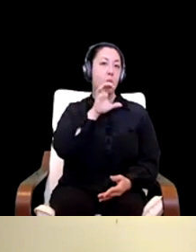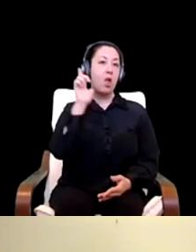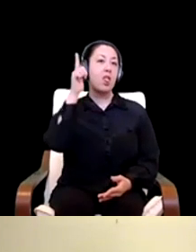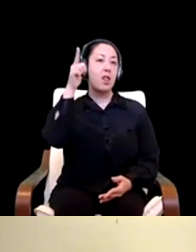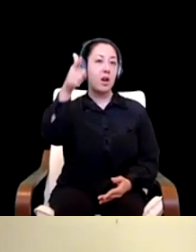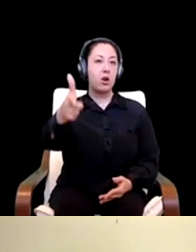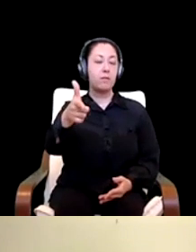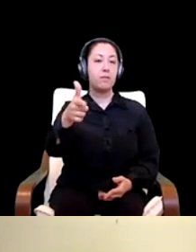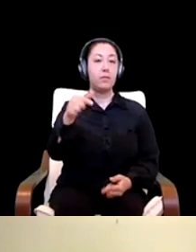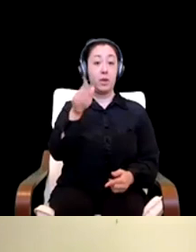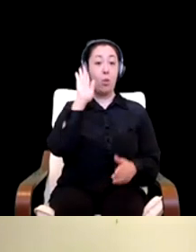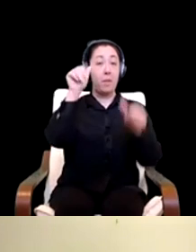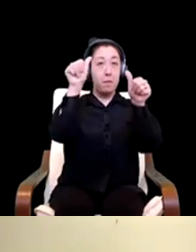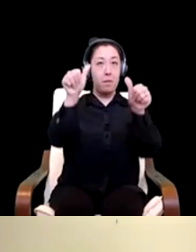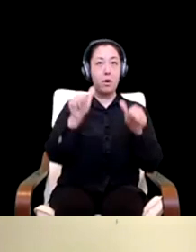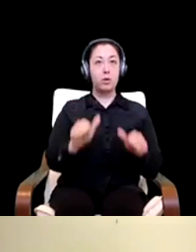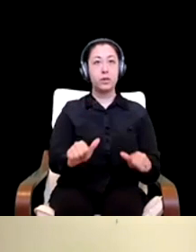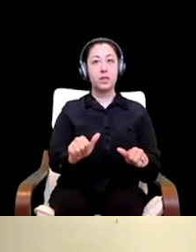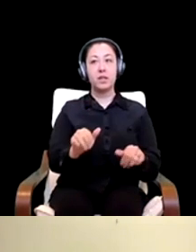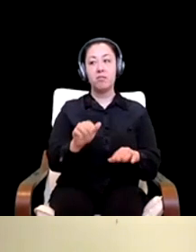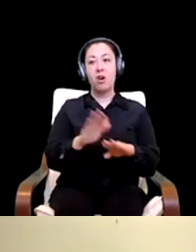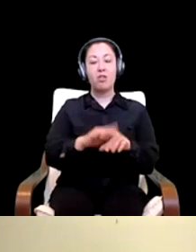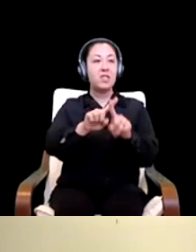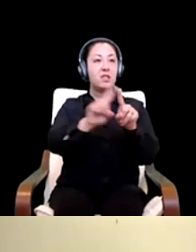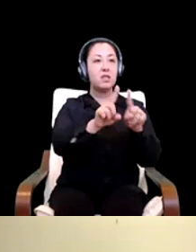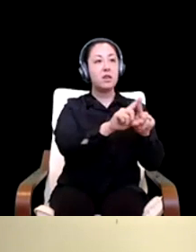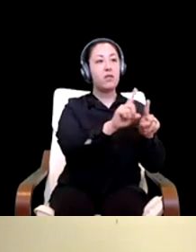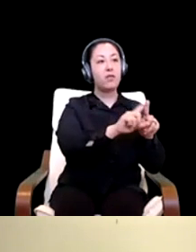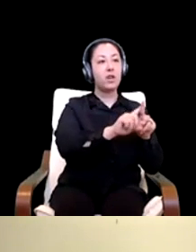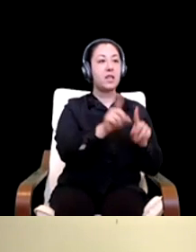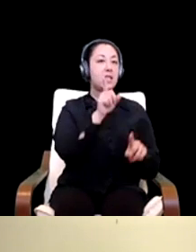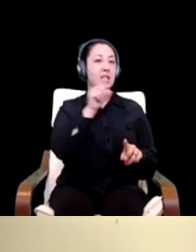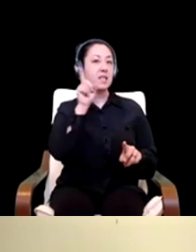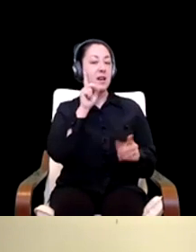The recording will be posted through our various state Deafblind projects